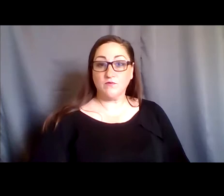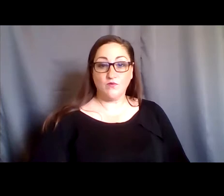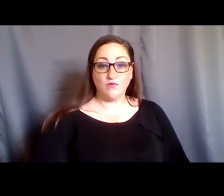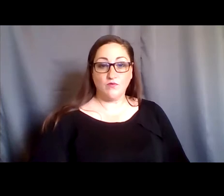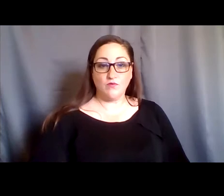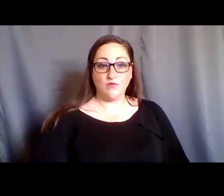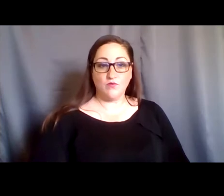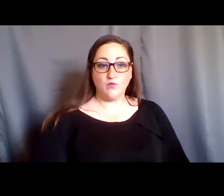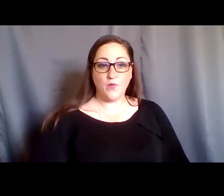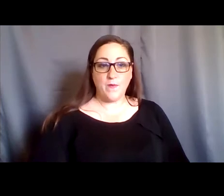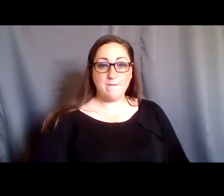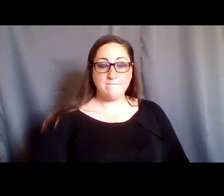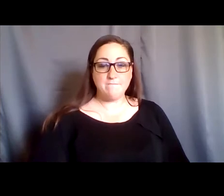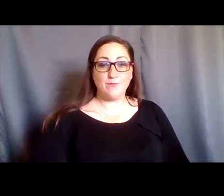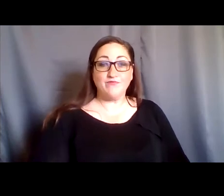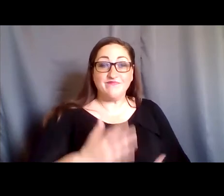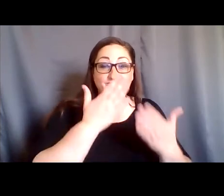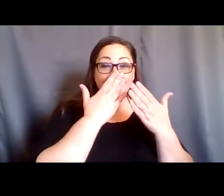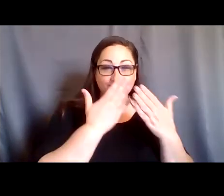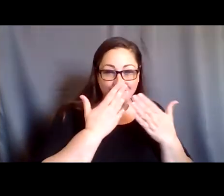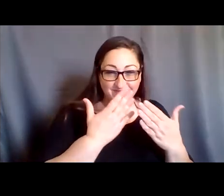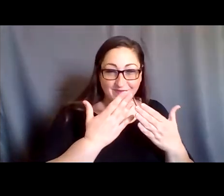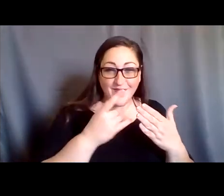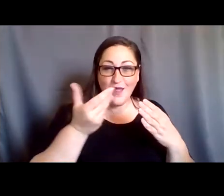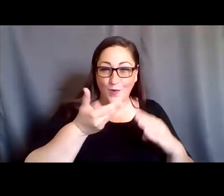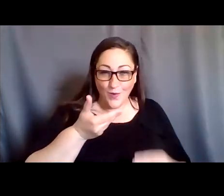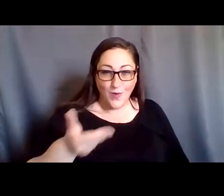Thank you. And welcome.